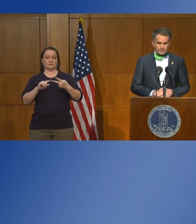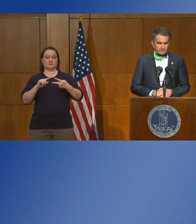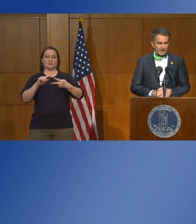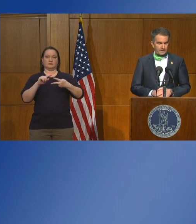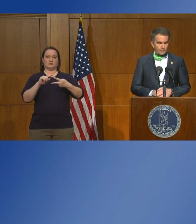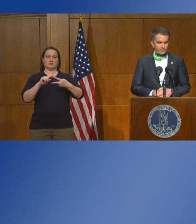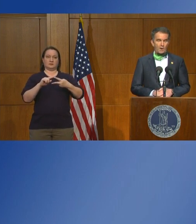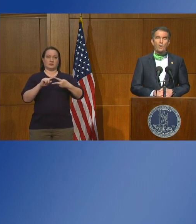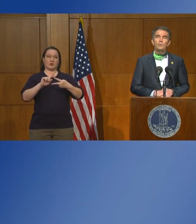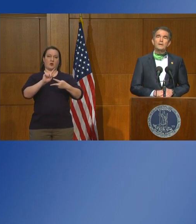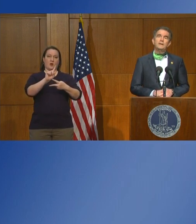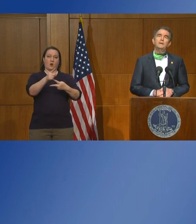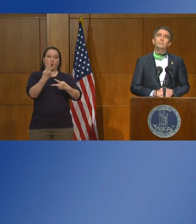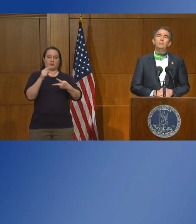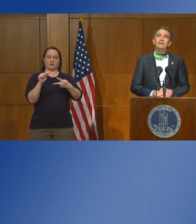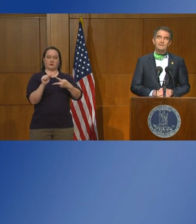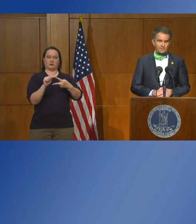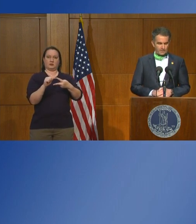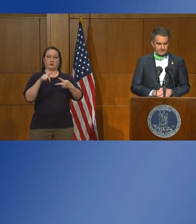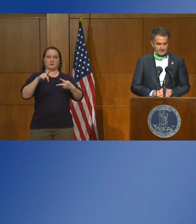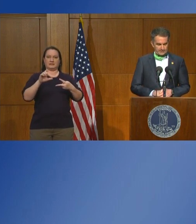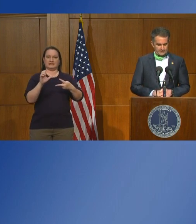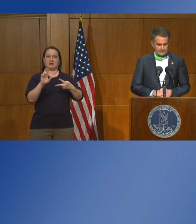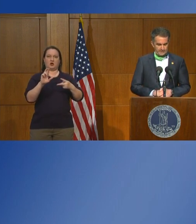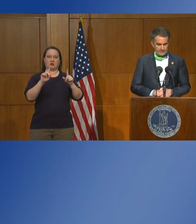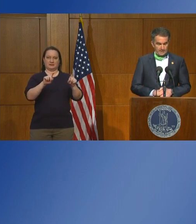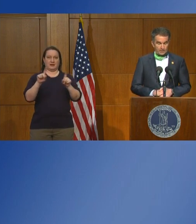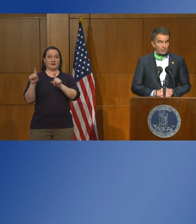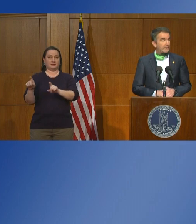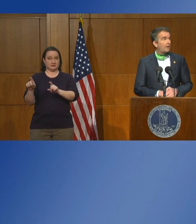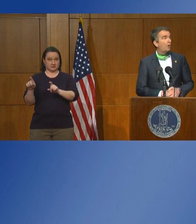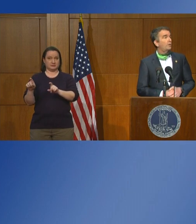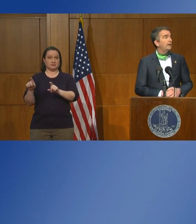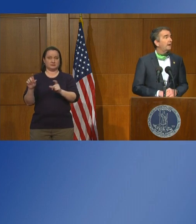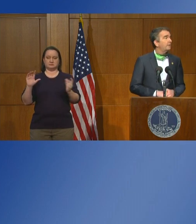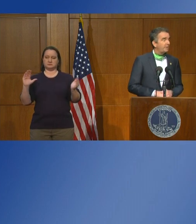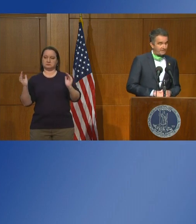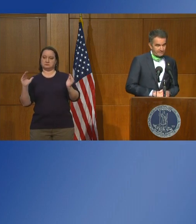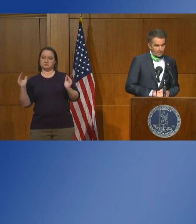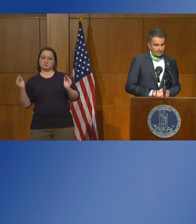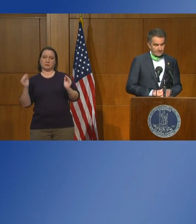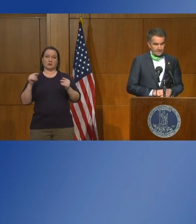THIS SLIDE YOU'LL SEE WHAT THE